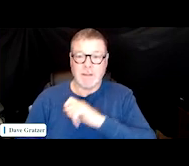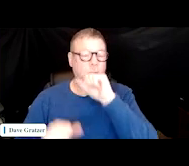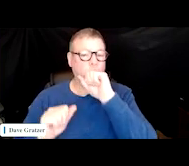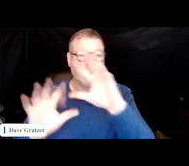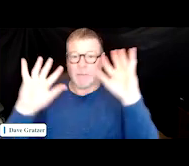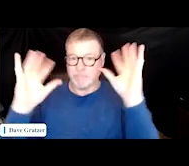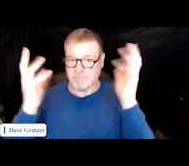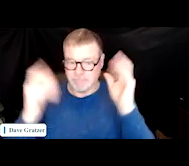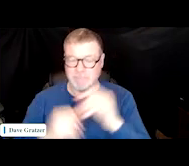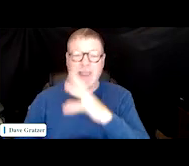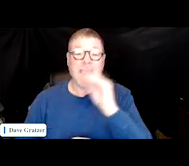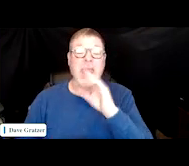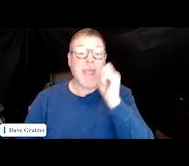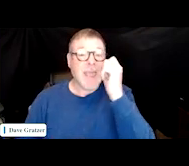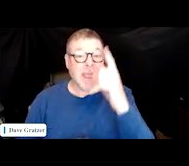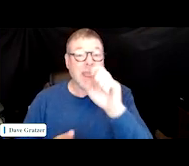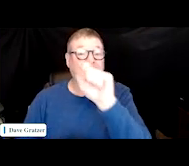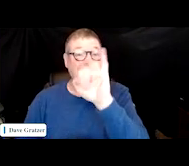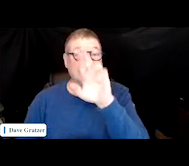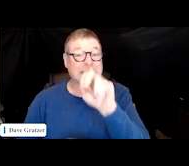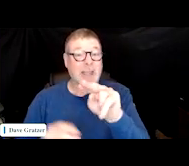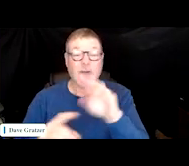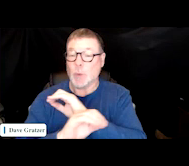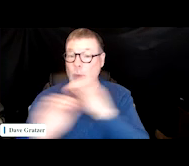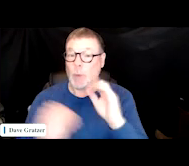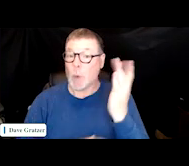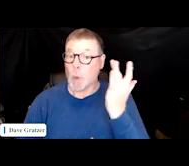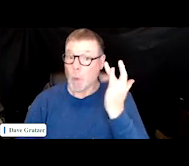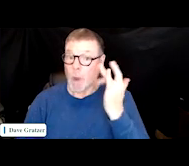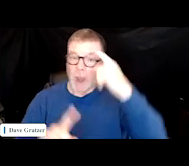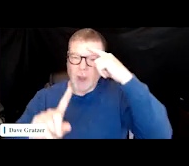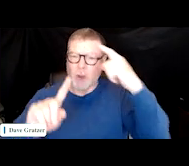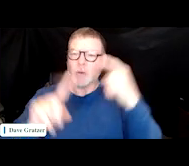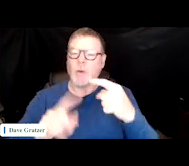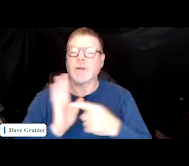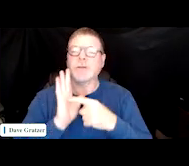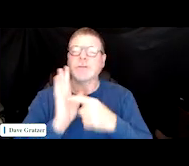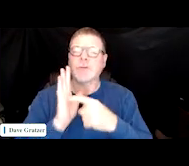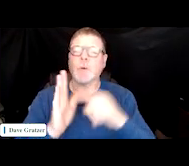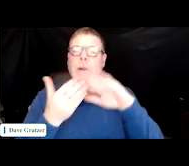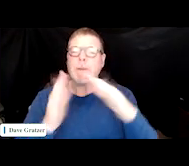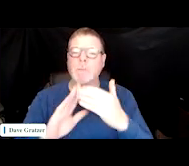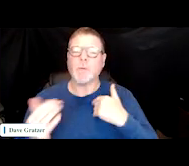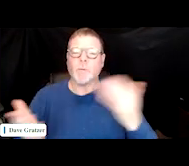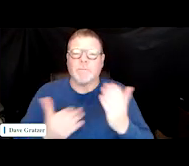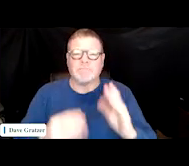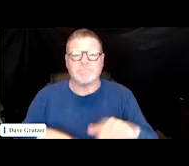And when we say without sirens, it's because our main goal is to show the community that we're here to support